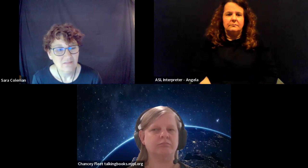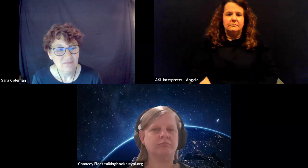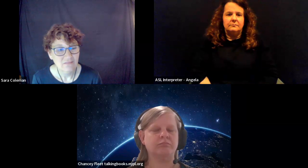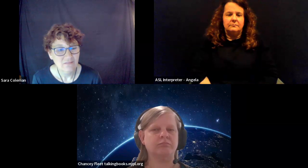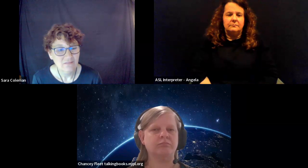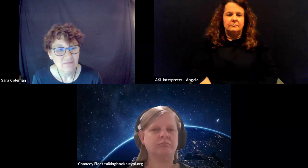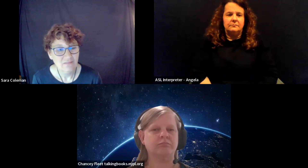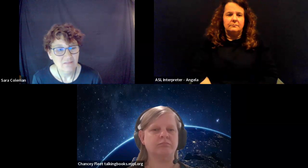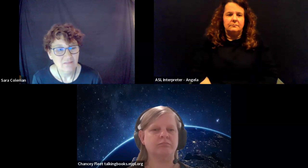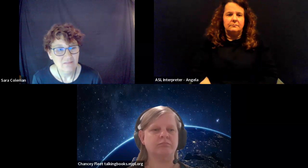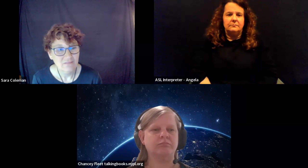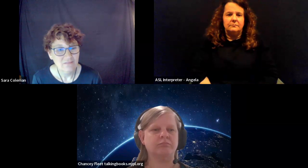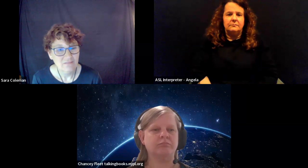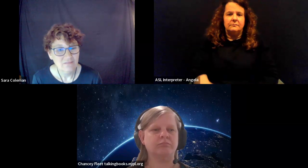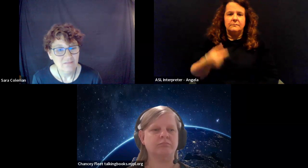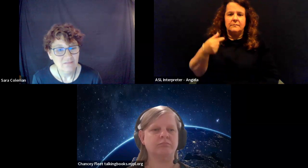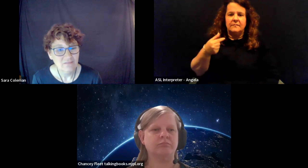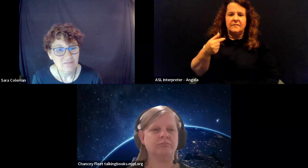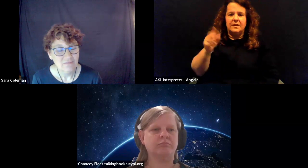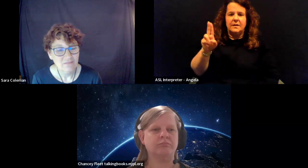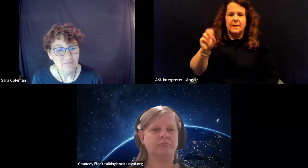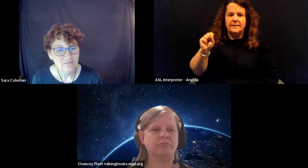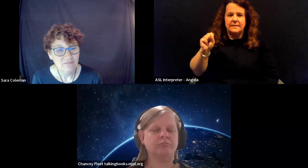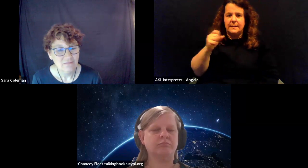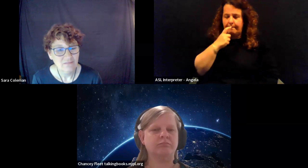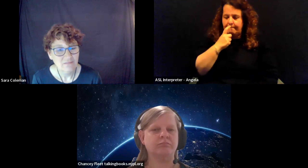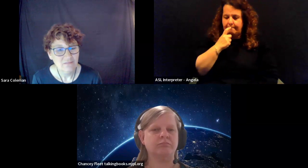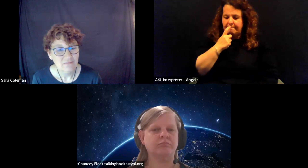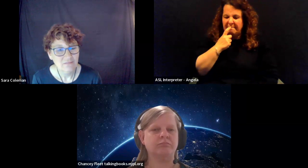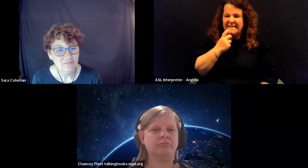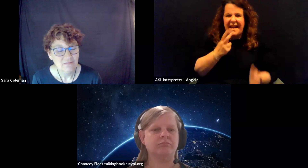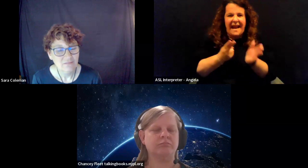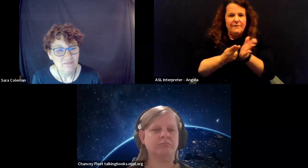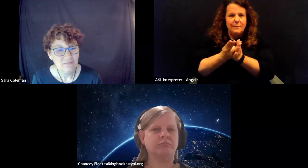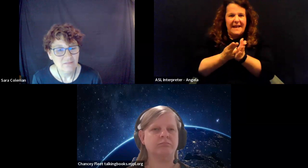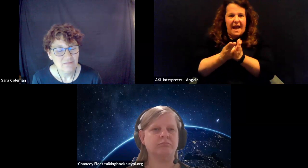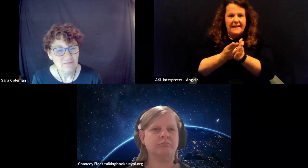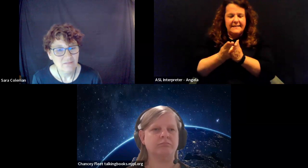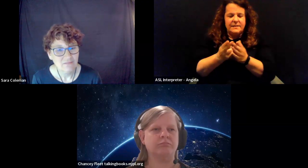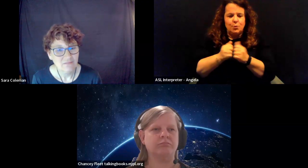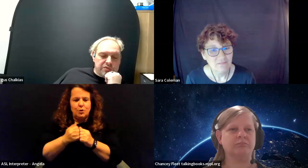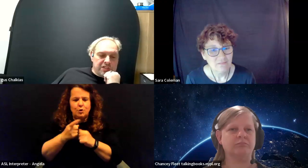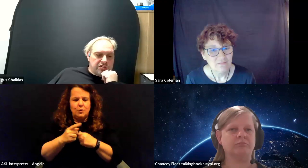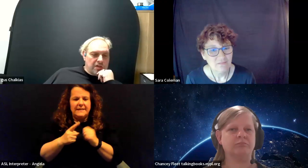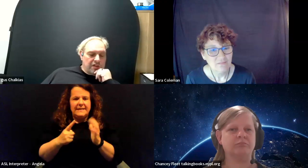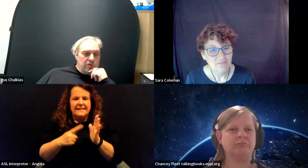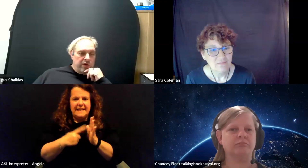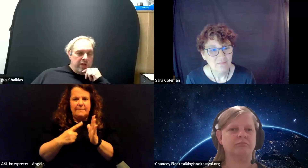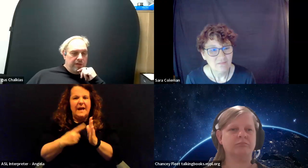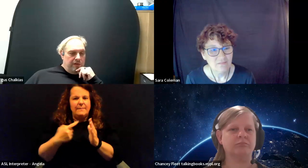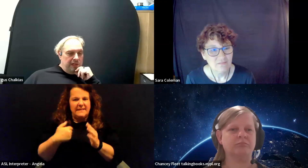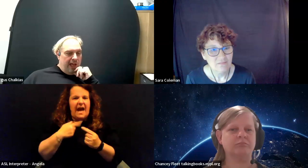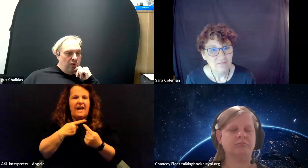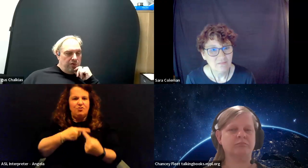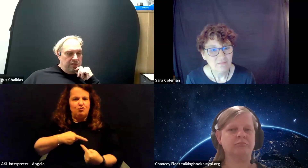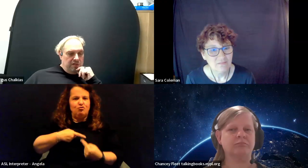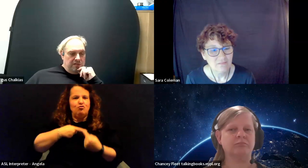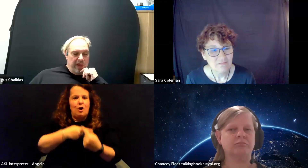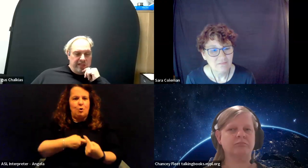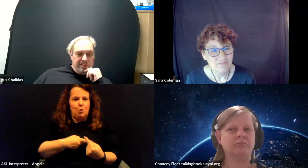This is Gus speaking. I, I gotta be honest with you. I sometimes really struggle with loud spaces.